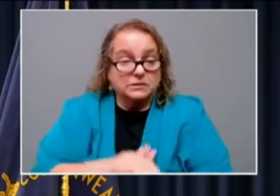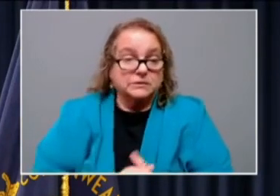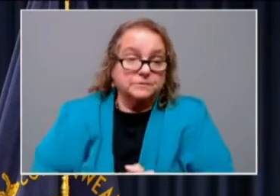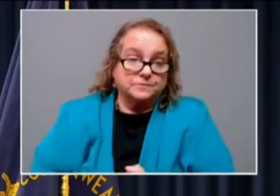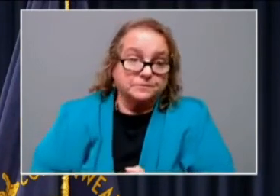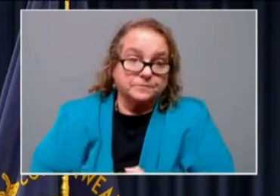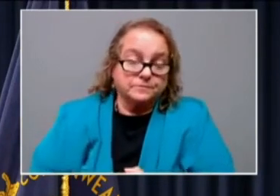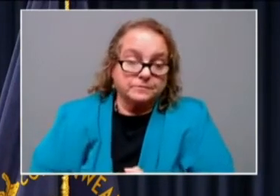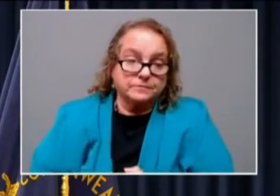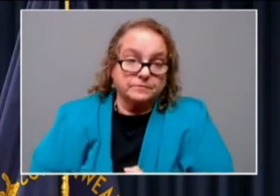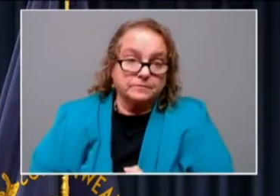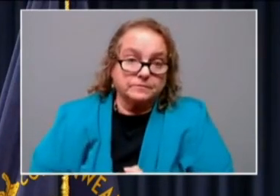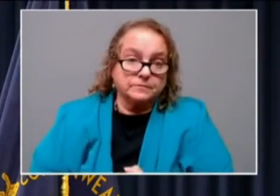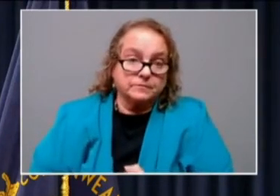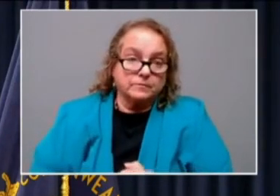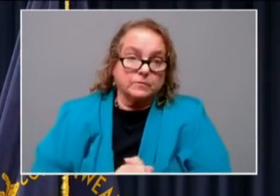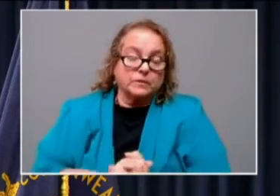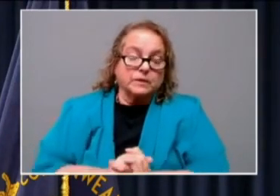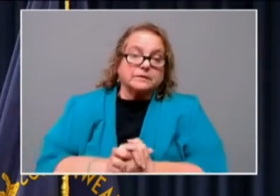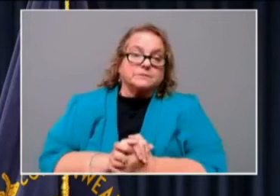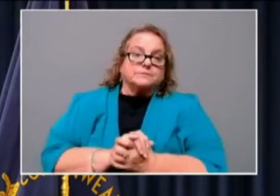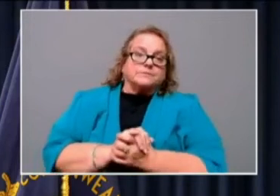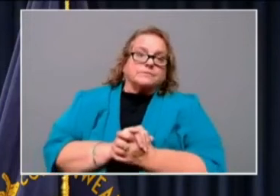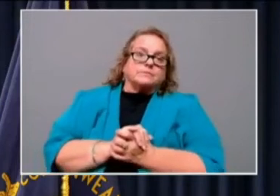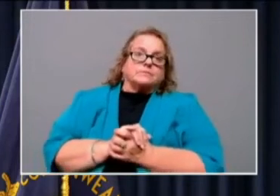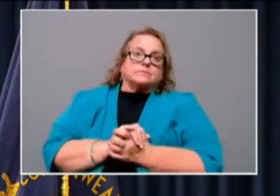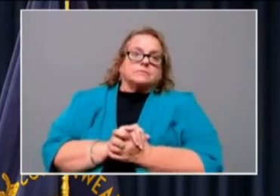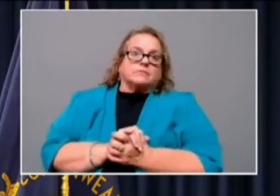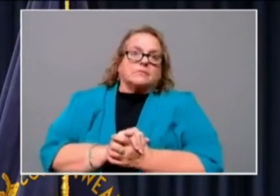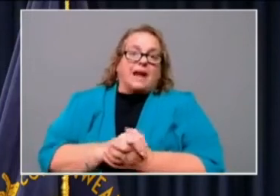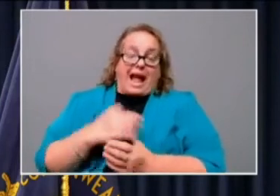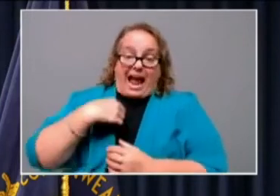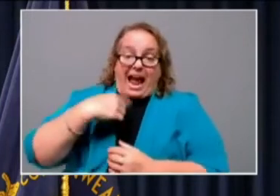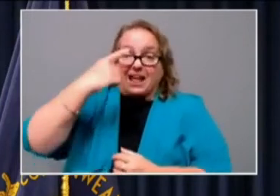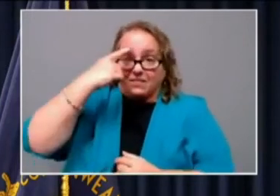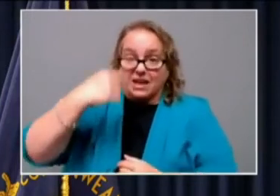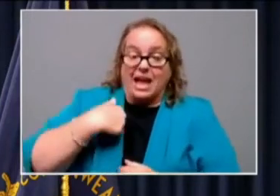huh. Well, certainly I think we have the ability as an employer um to